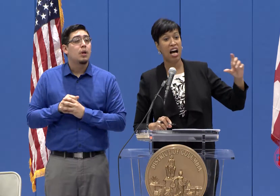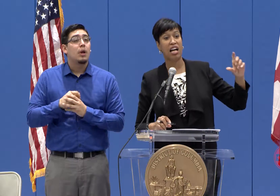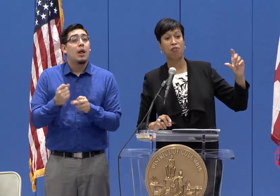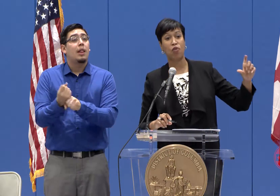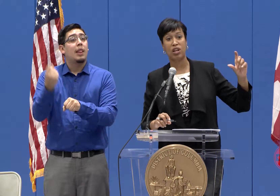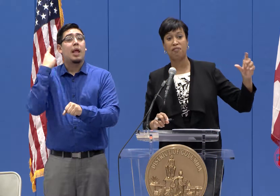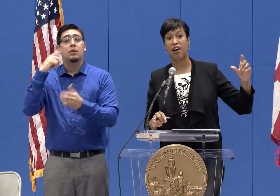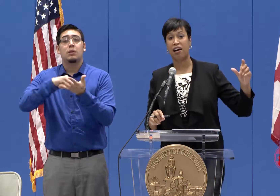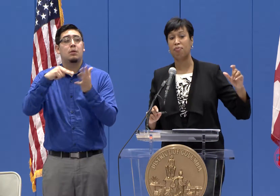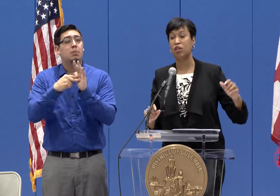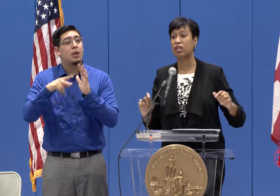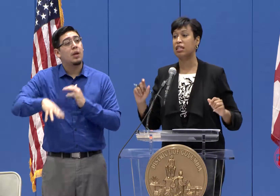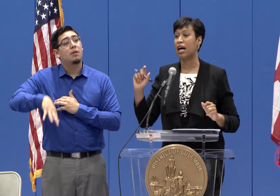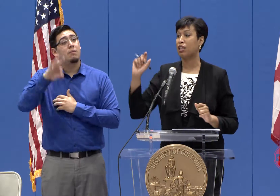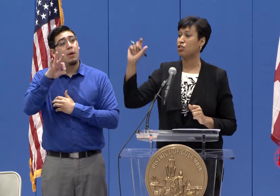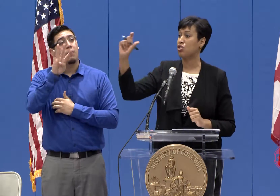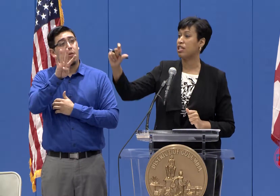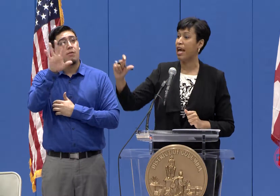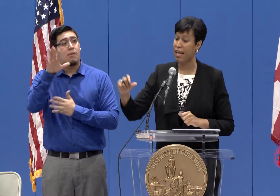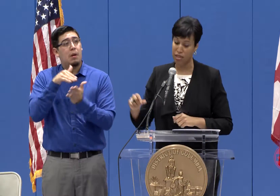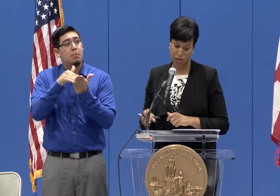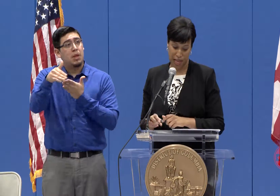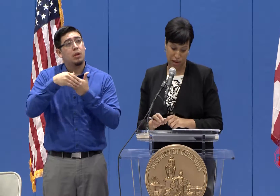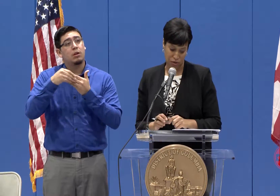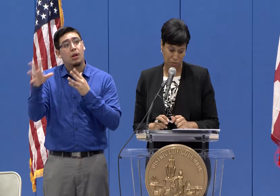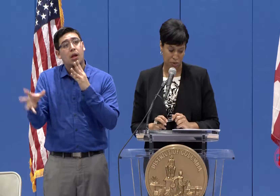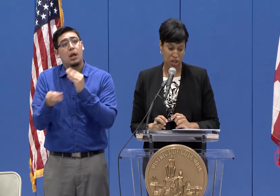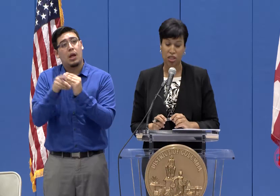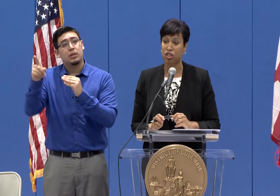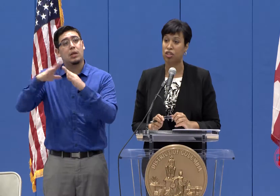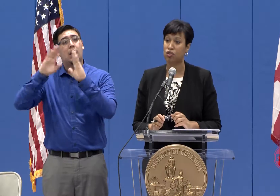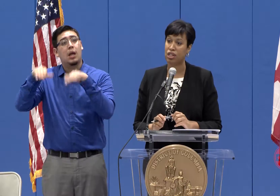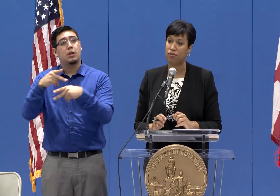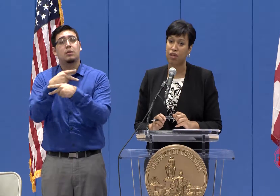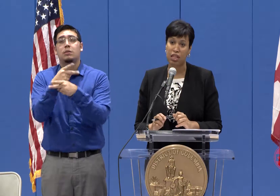FIND $45 MILLION TO ADD TO THE HOUSING PRODUCTION TRUST FUND